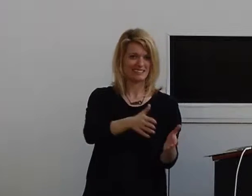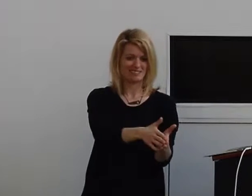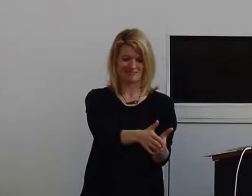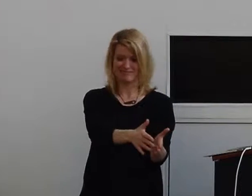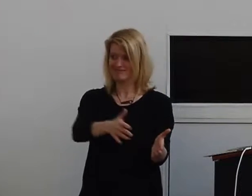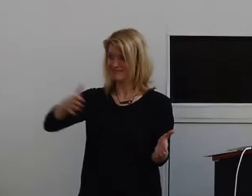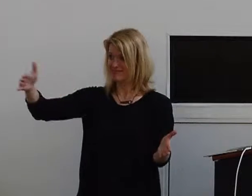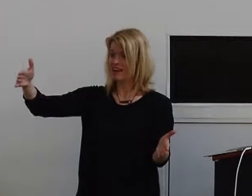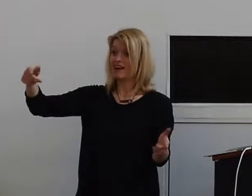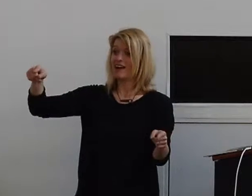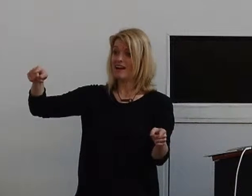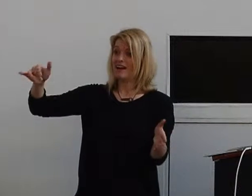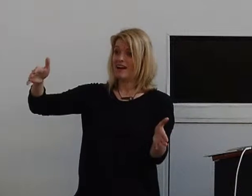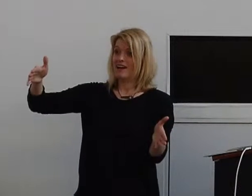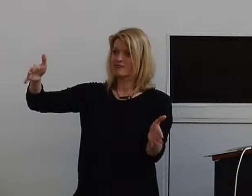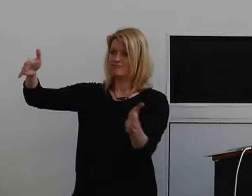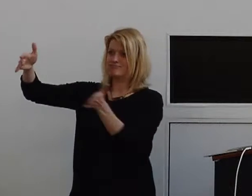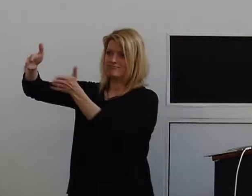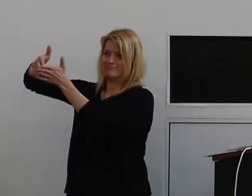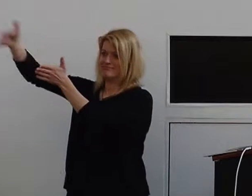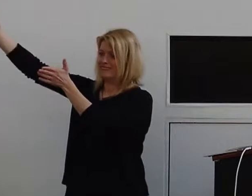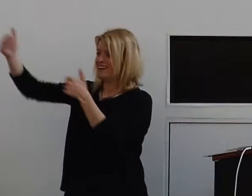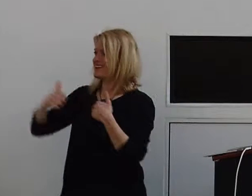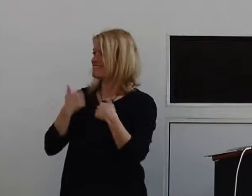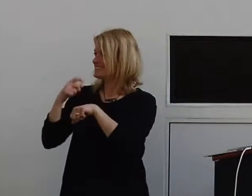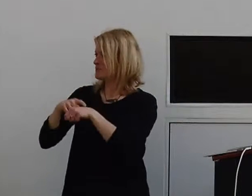Now, we're also including younger children from birth to three